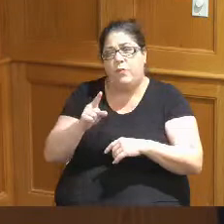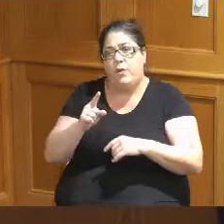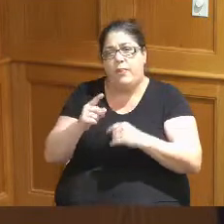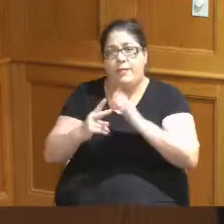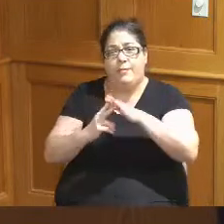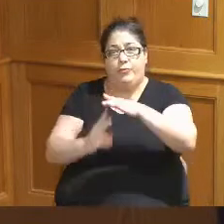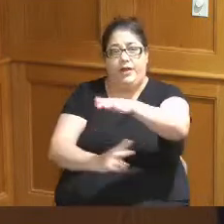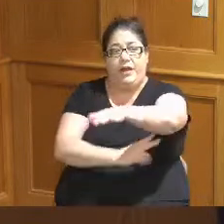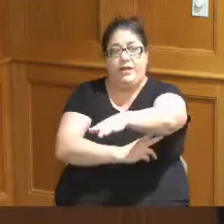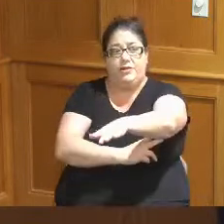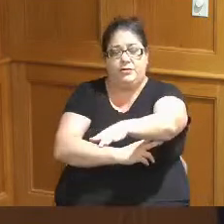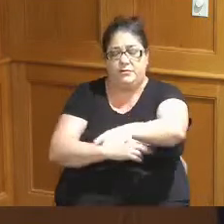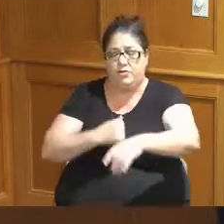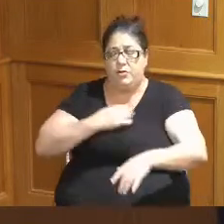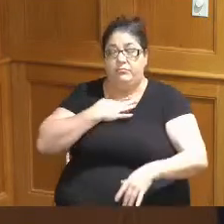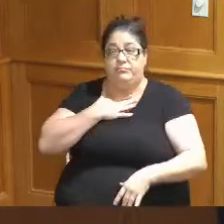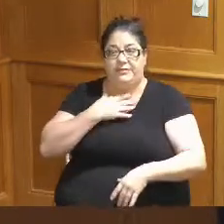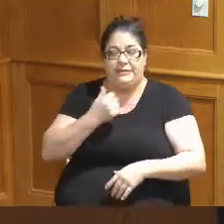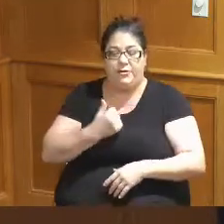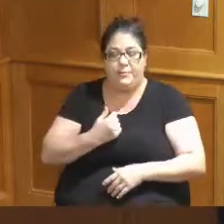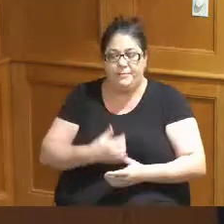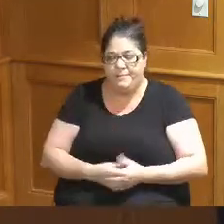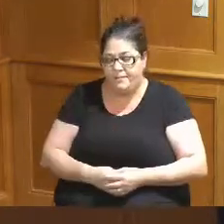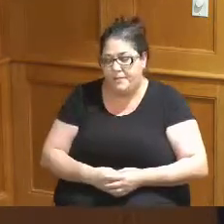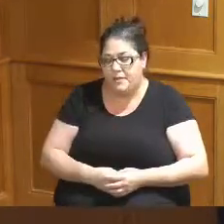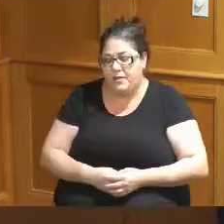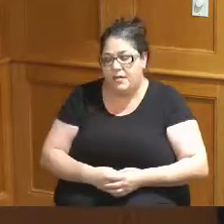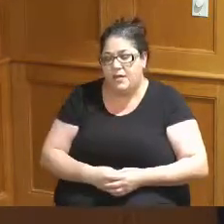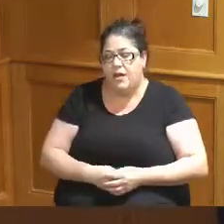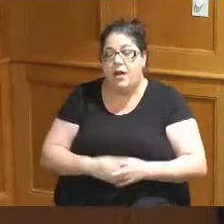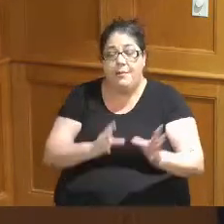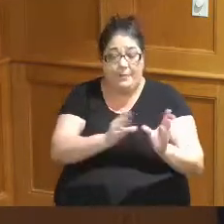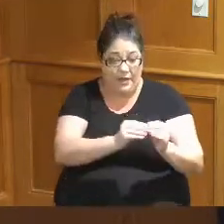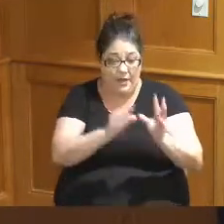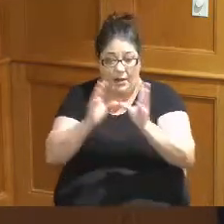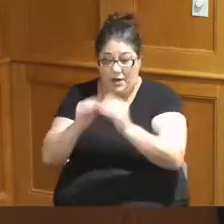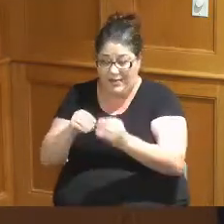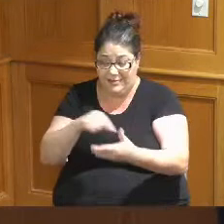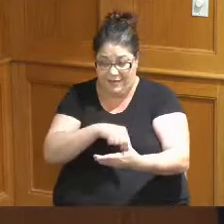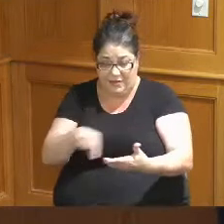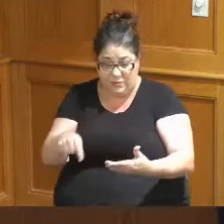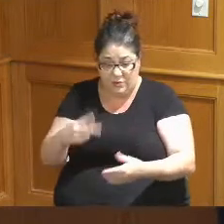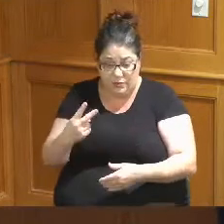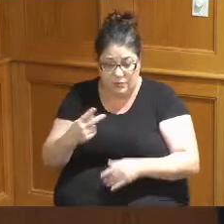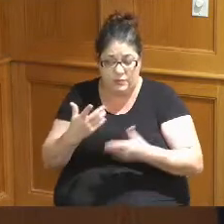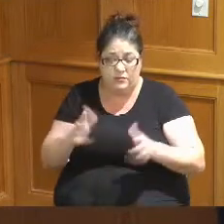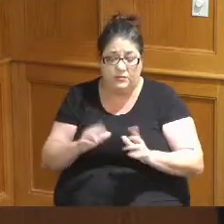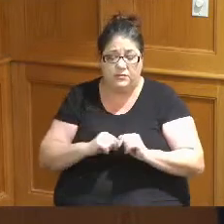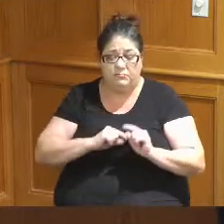someone's calling my throat and they had two meetings this week I was able to make the one